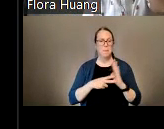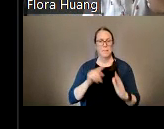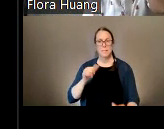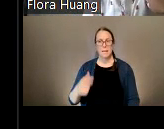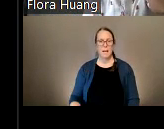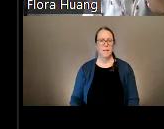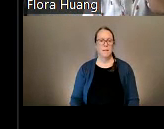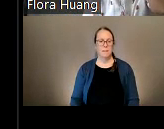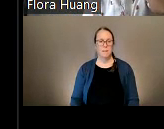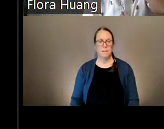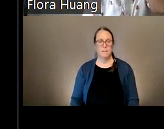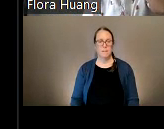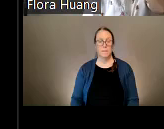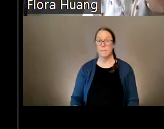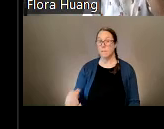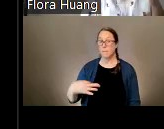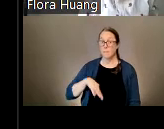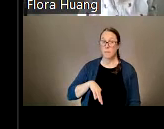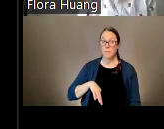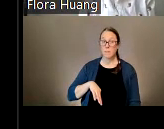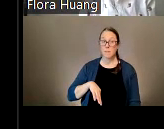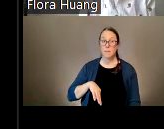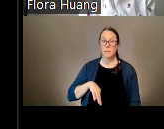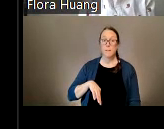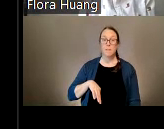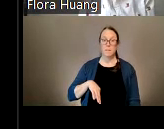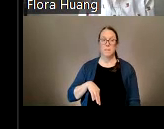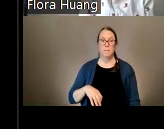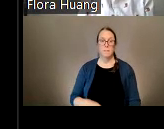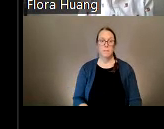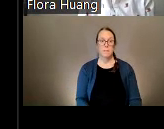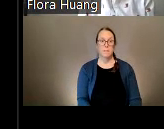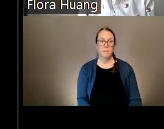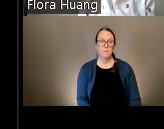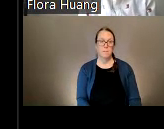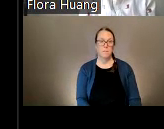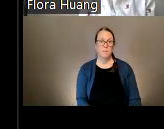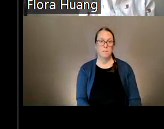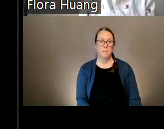Now, the advantage, I know several of you also asked about PDF programs like Canva,